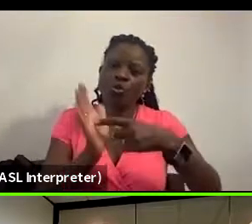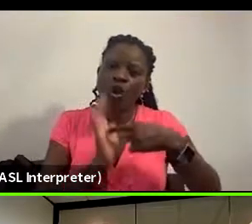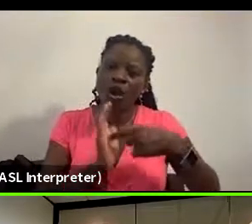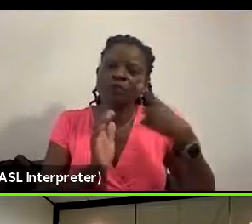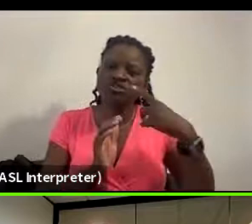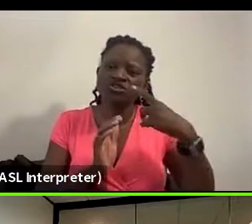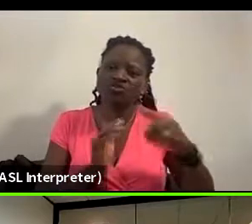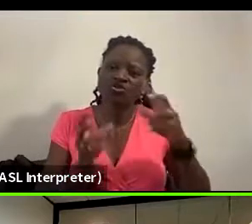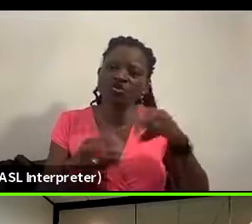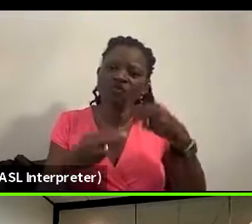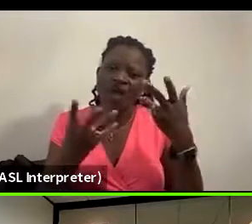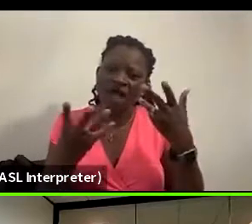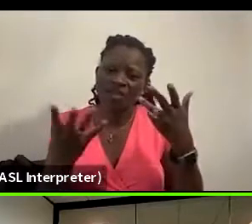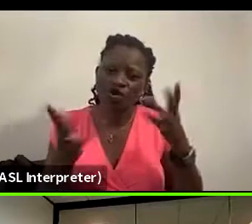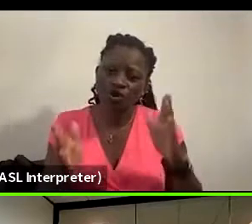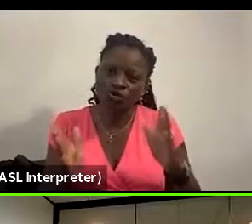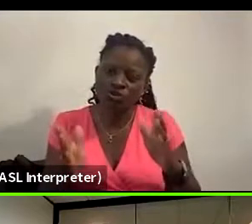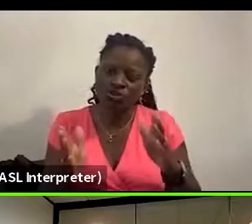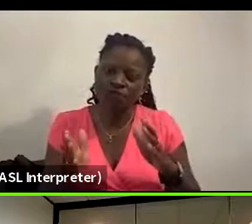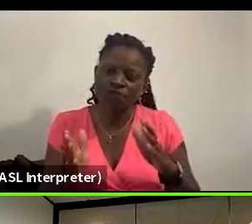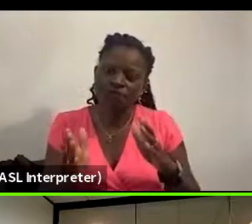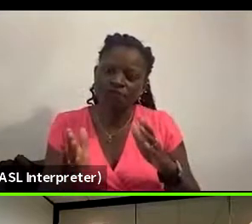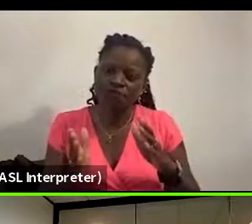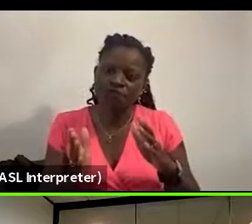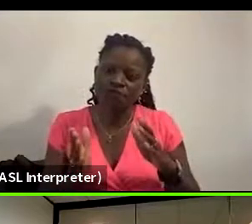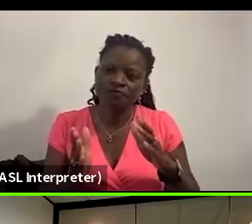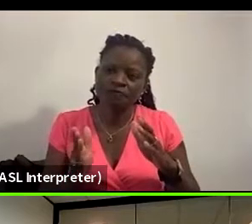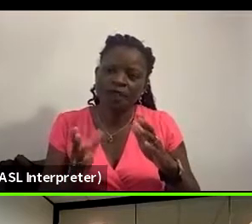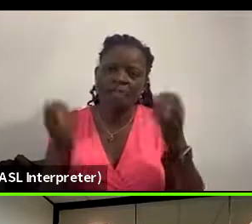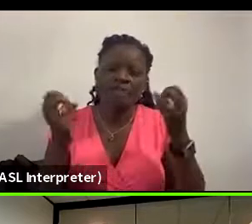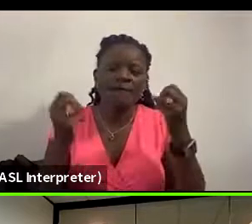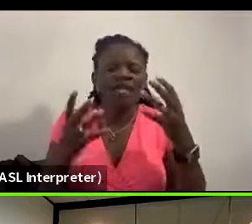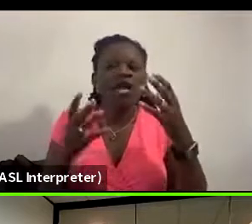These are providers in the county have been migrating.